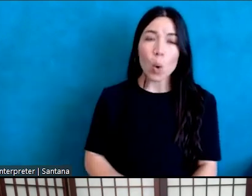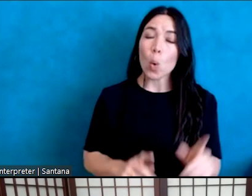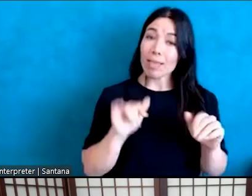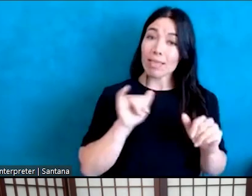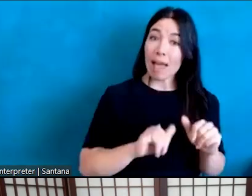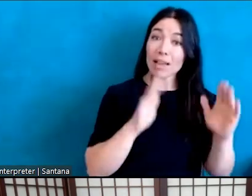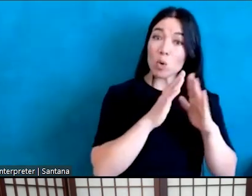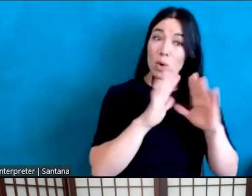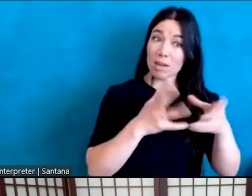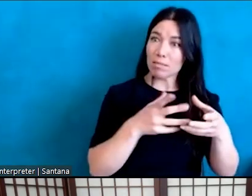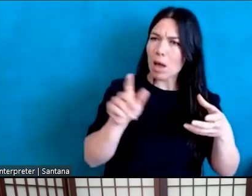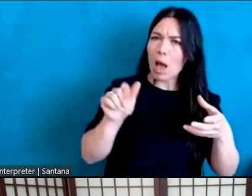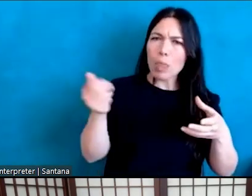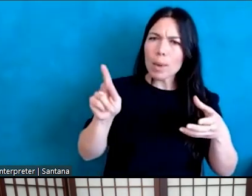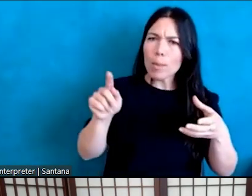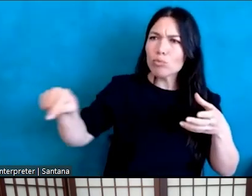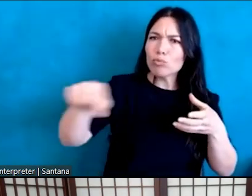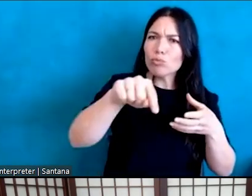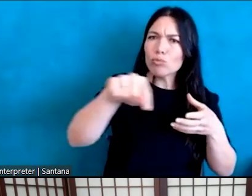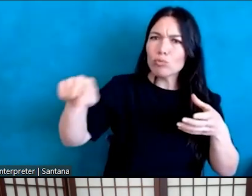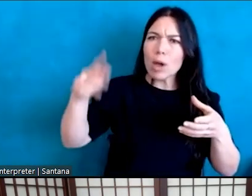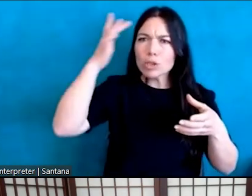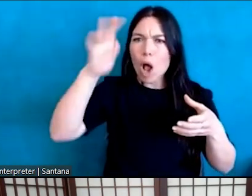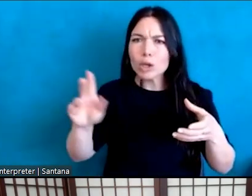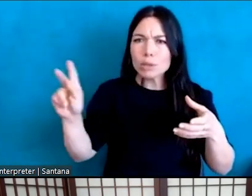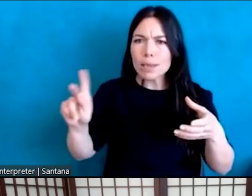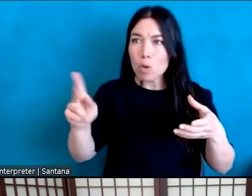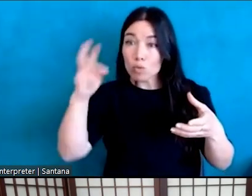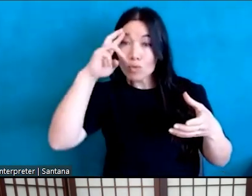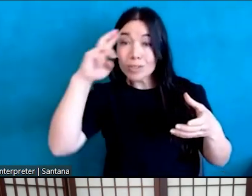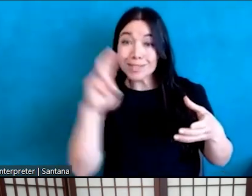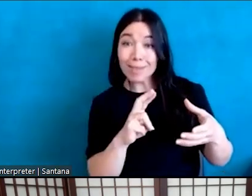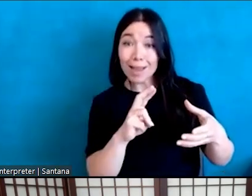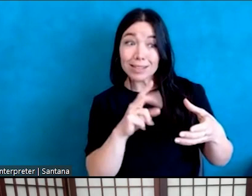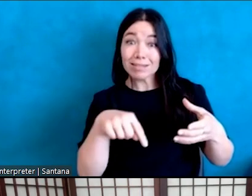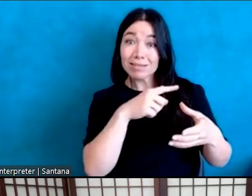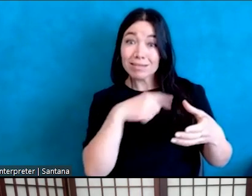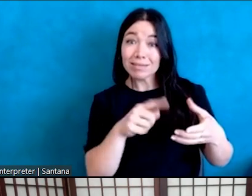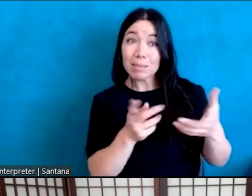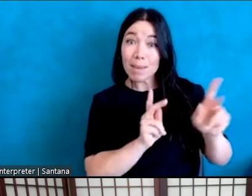exhibit the appropriate respect for the language and its users? If not, what might have created this?